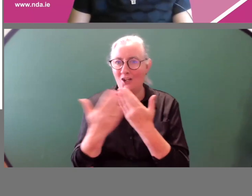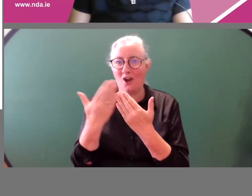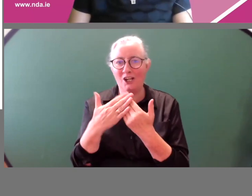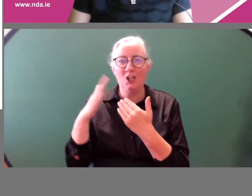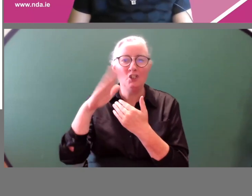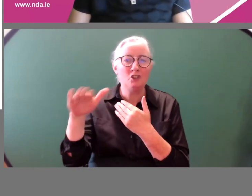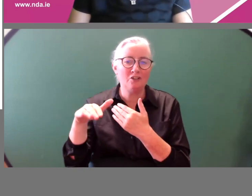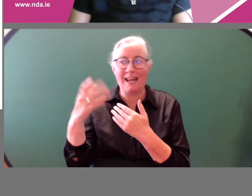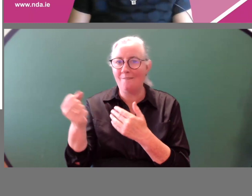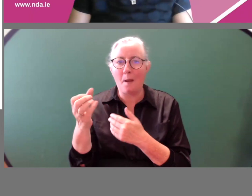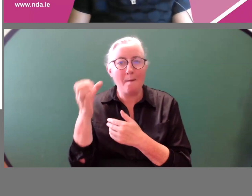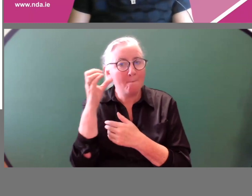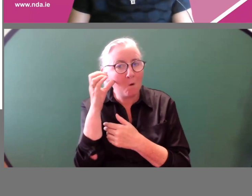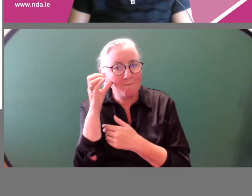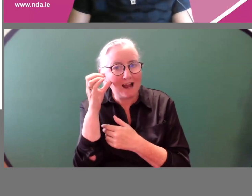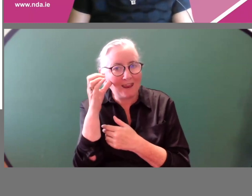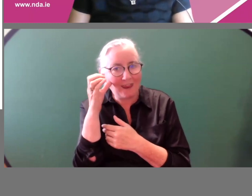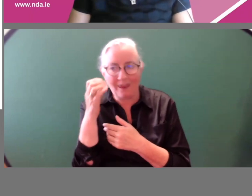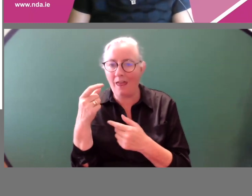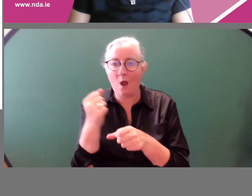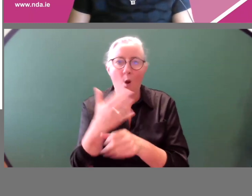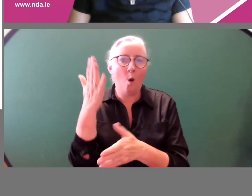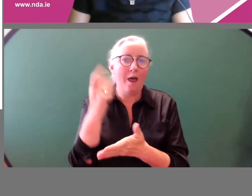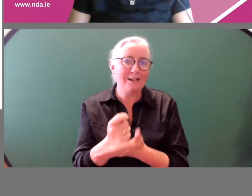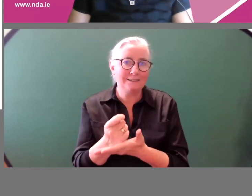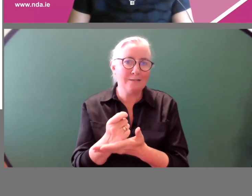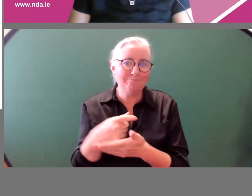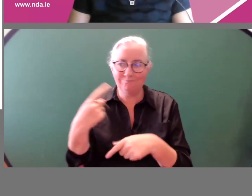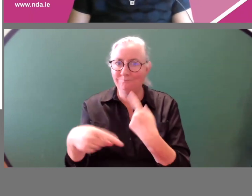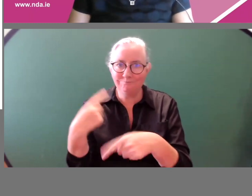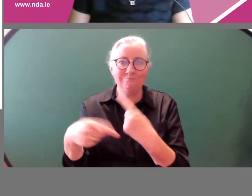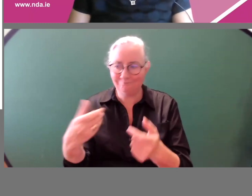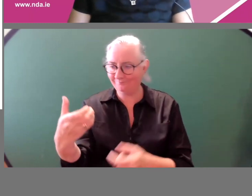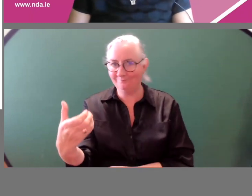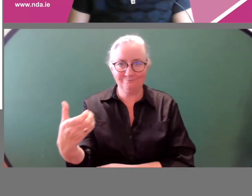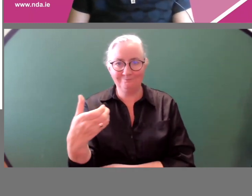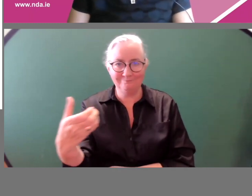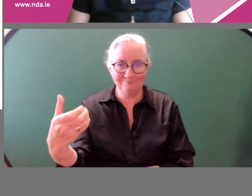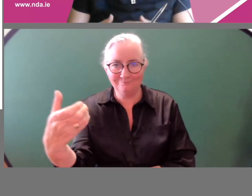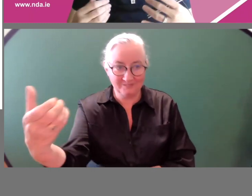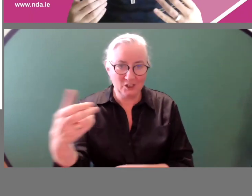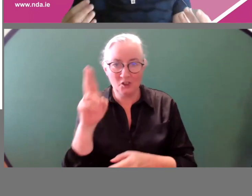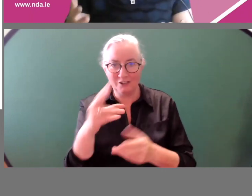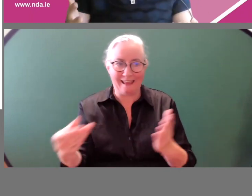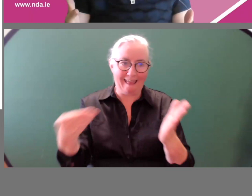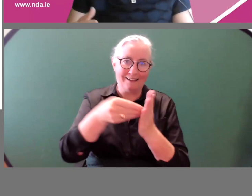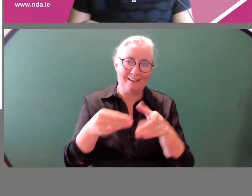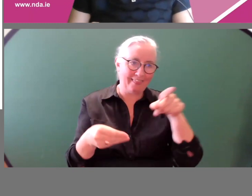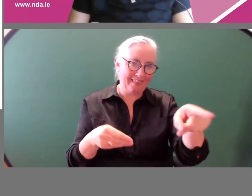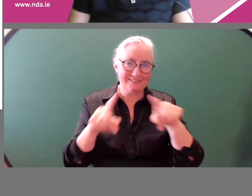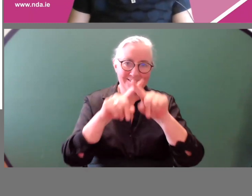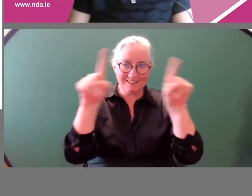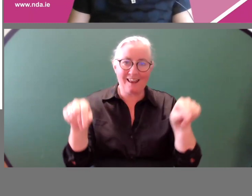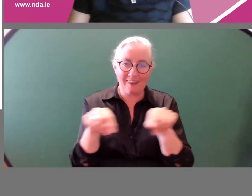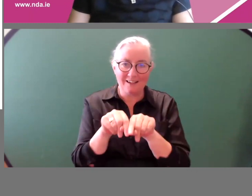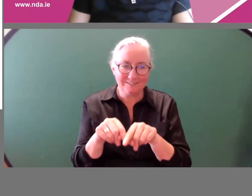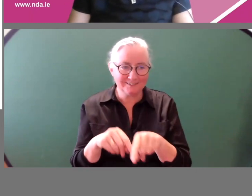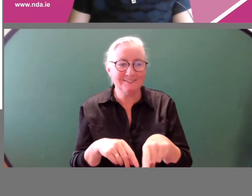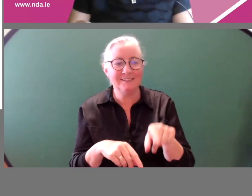a mobile phone in their hand to this slide. This benefit appears in all sorts of different ways.